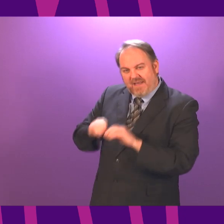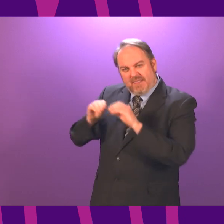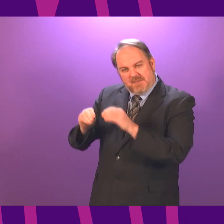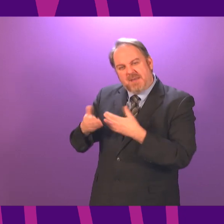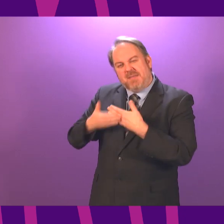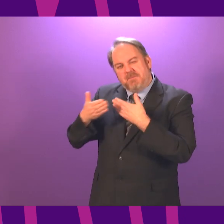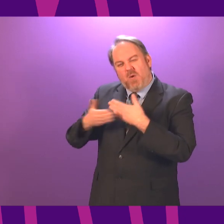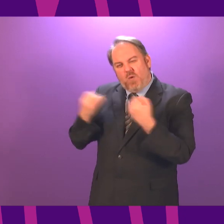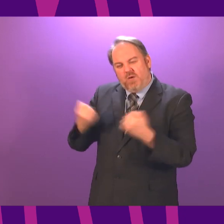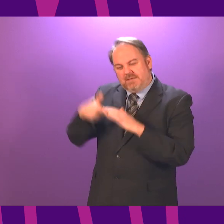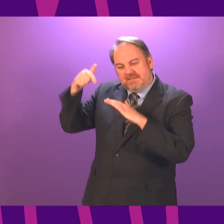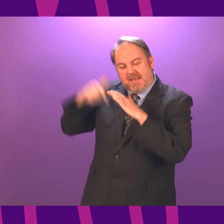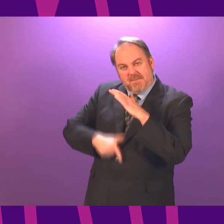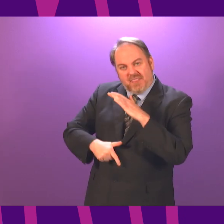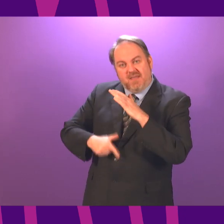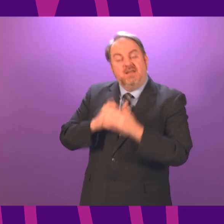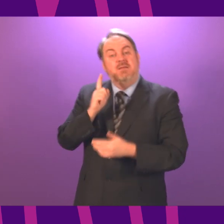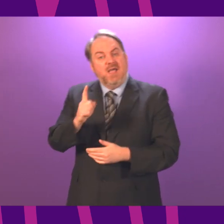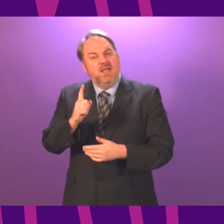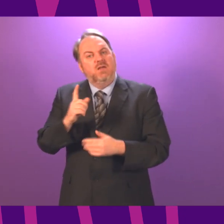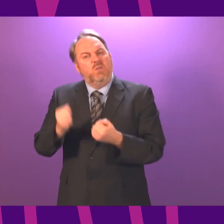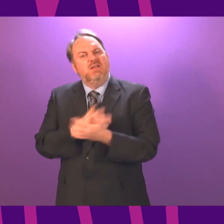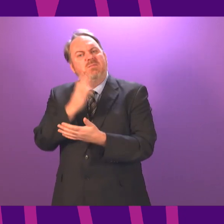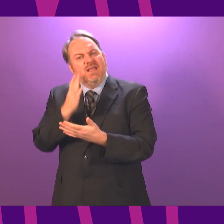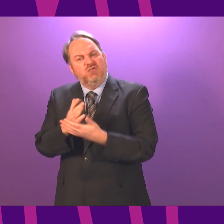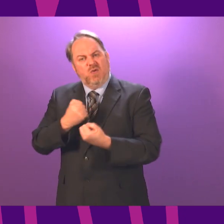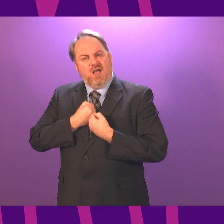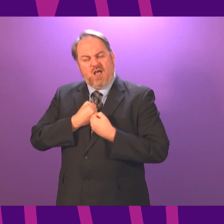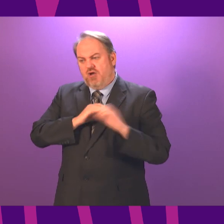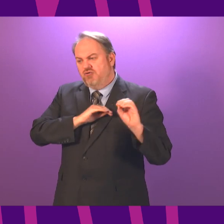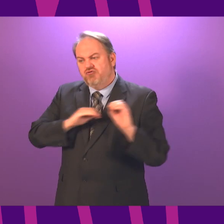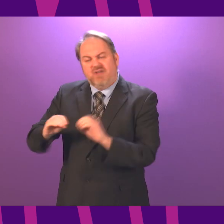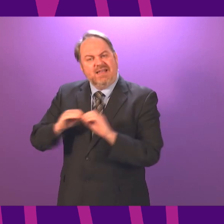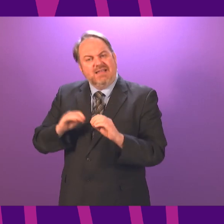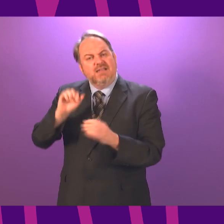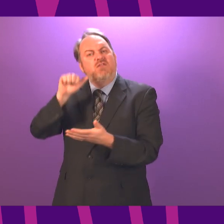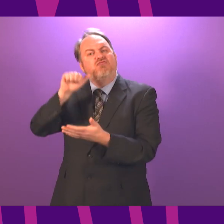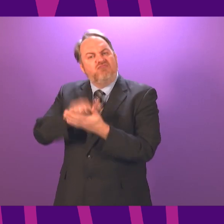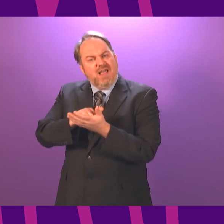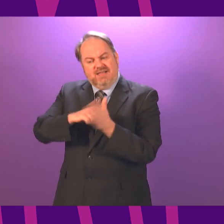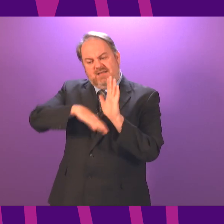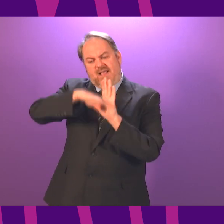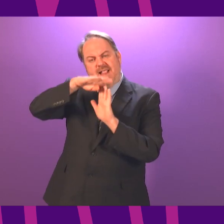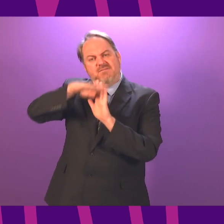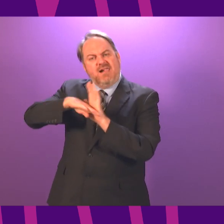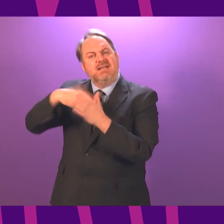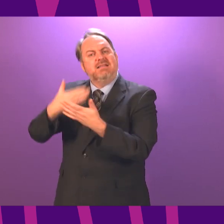That said, we recognise the need for a proportionate approach to any induction that might be required over and above vaccination training. For example, NHS